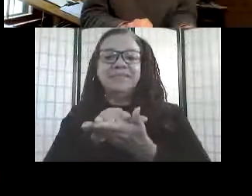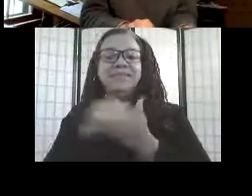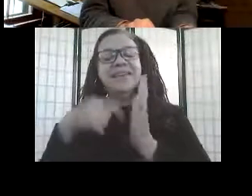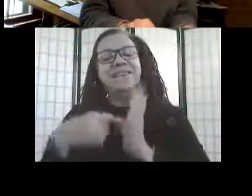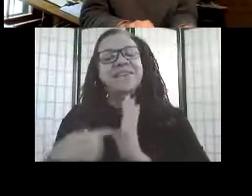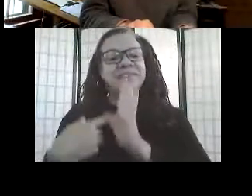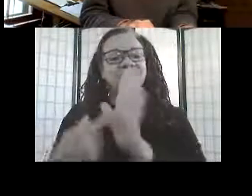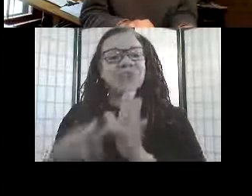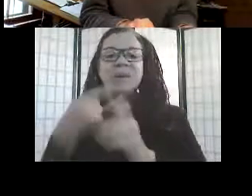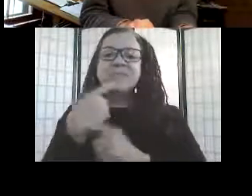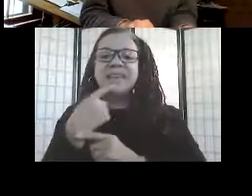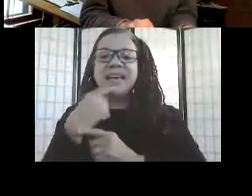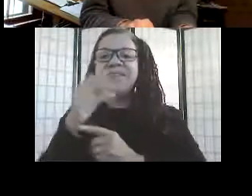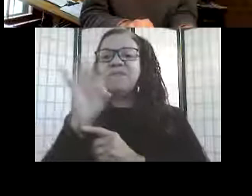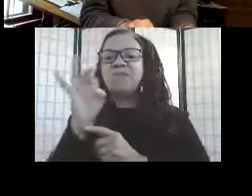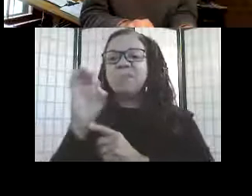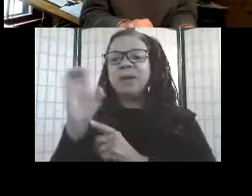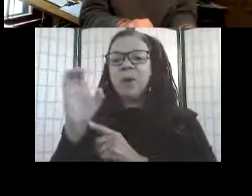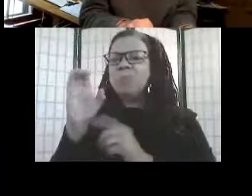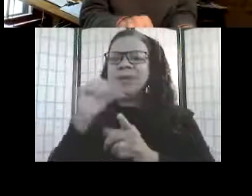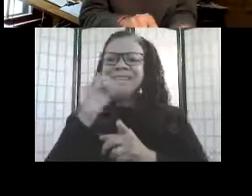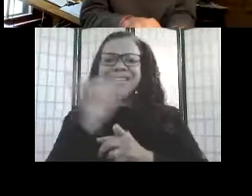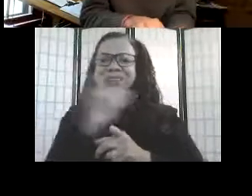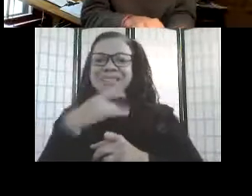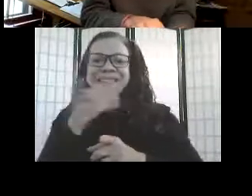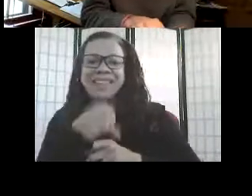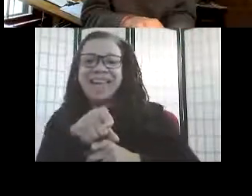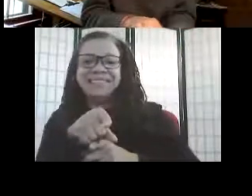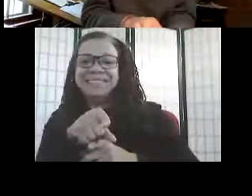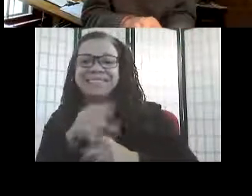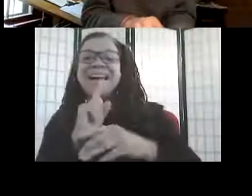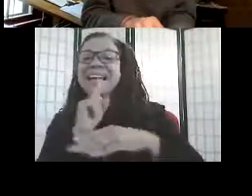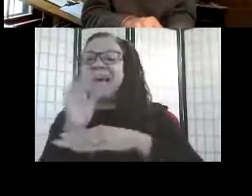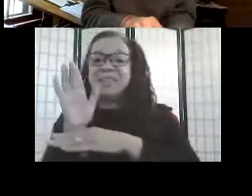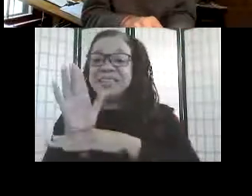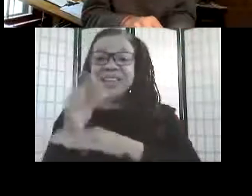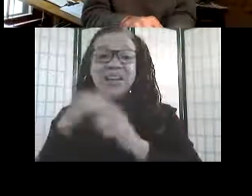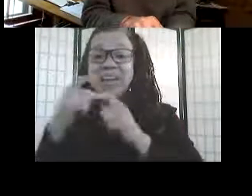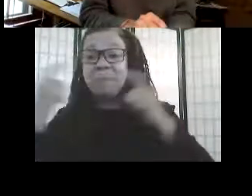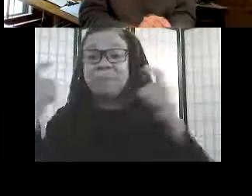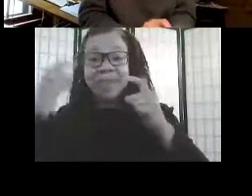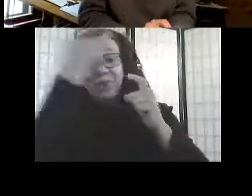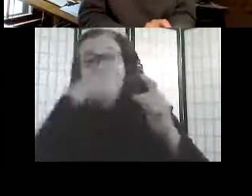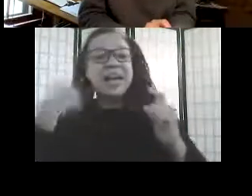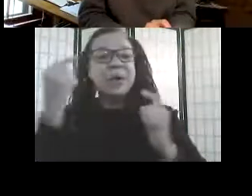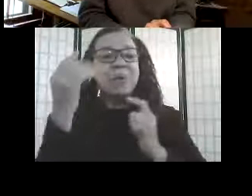saying, Freeman Colby did not look like this you knowi, guaranteed he didn't have a big round head with four hairs on the forehead.